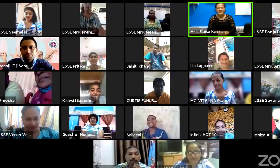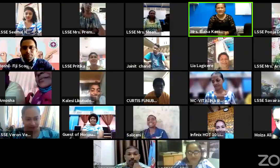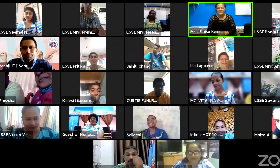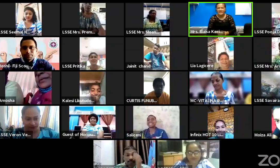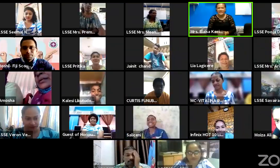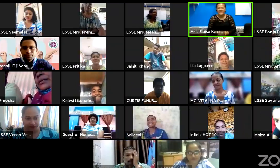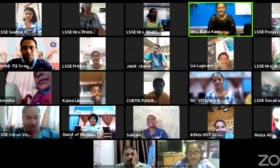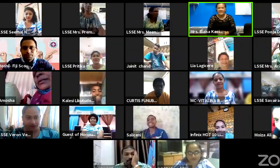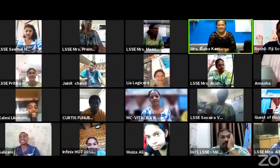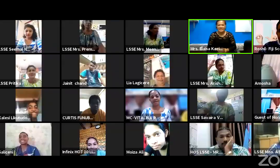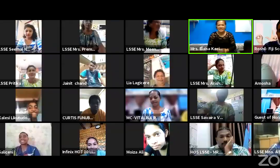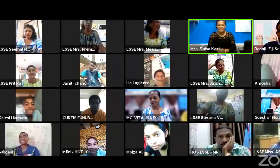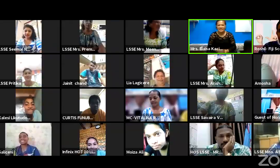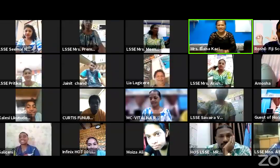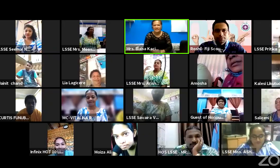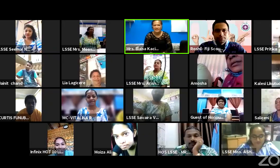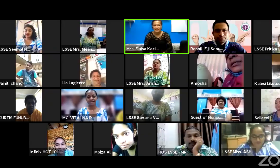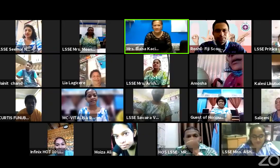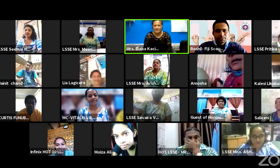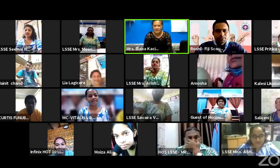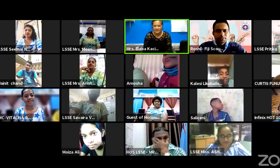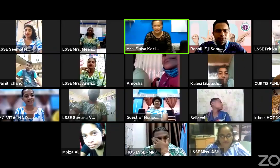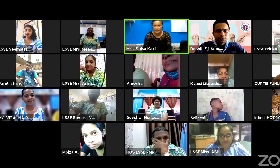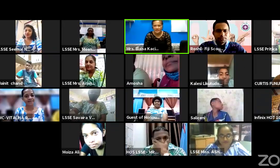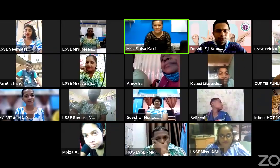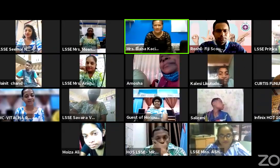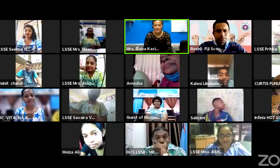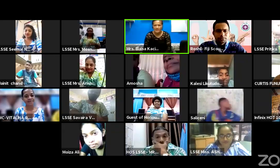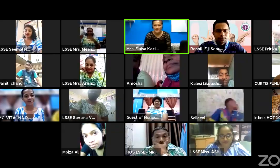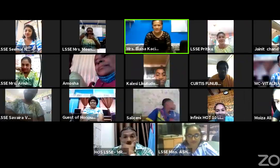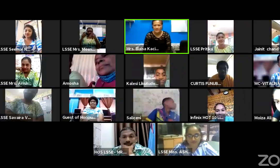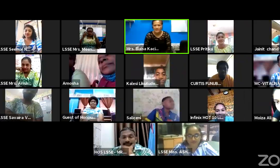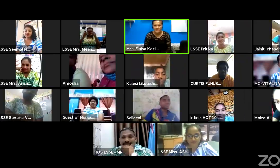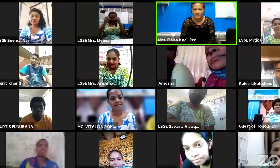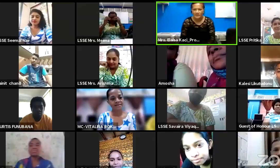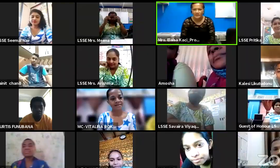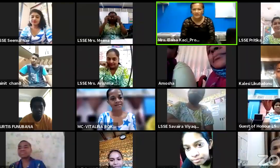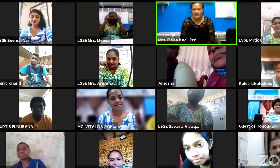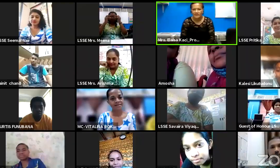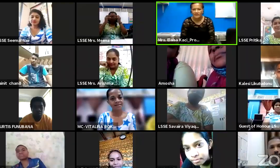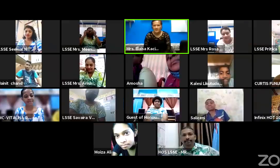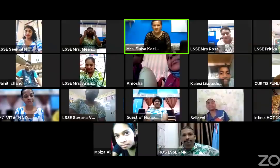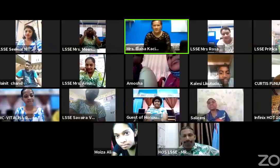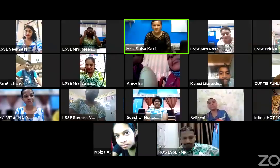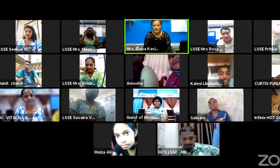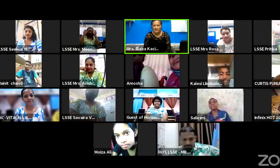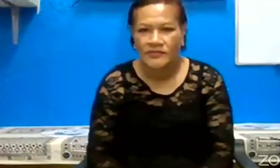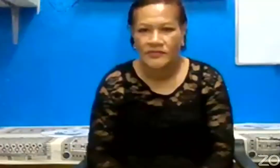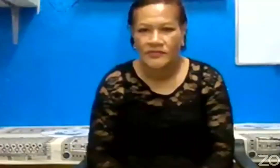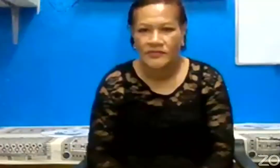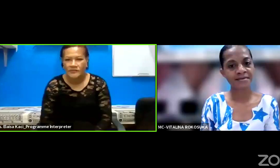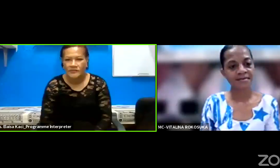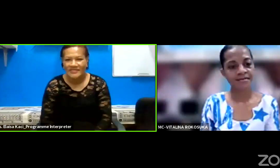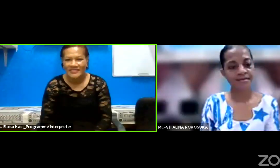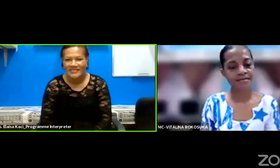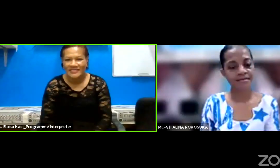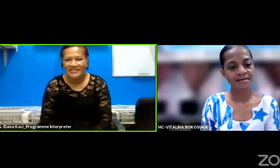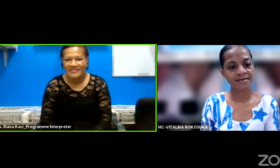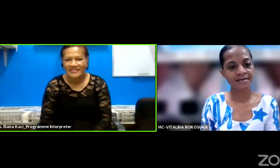successful one. Uh also a very